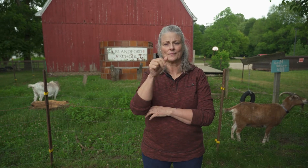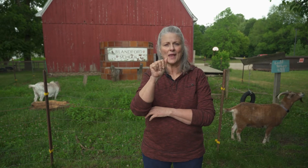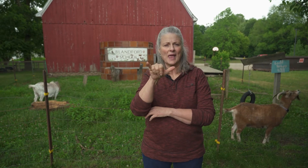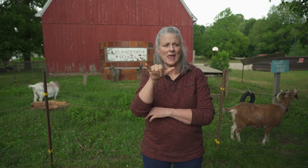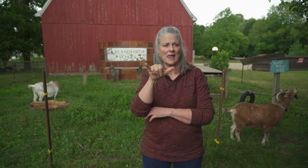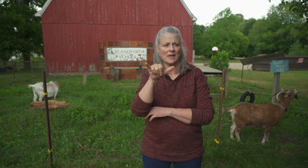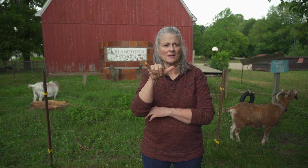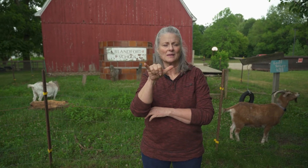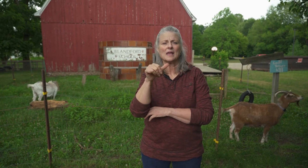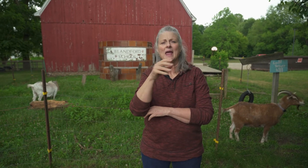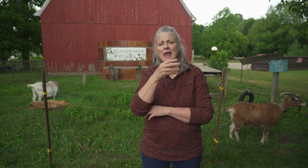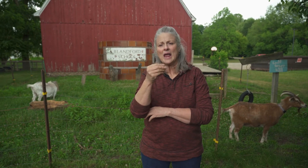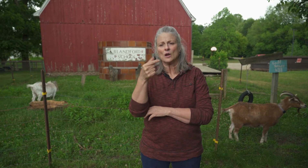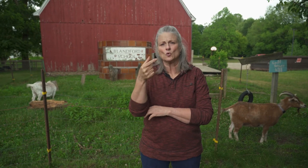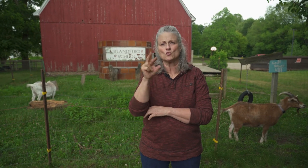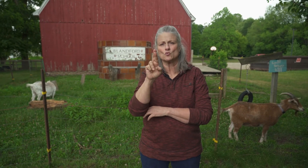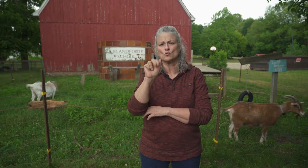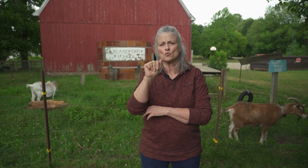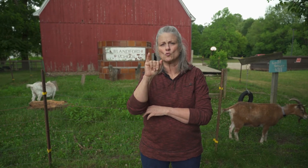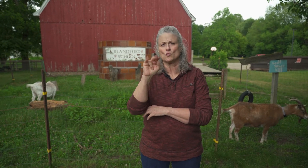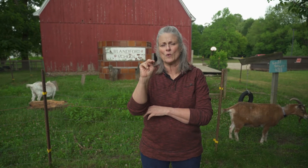They feed them hay and grain.